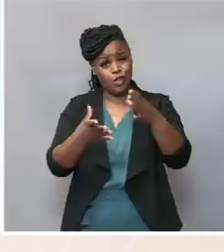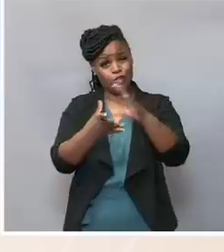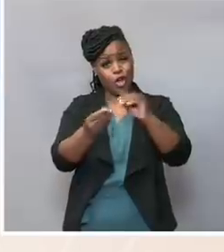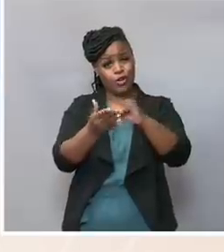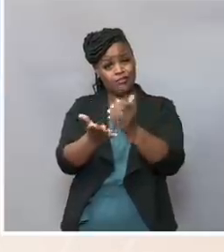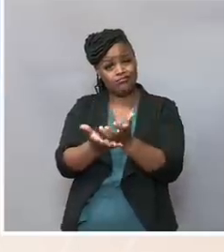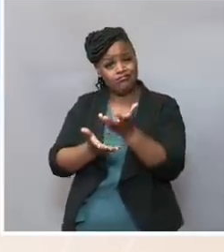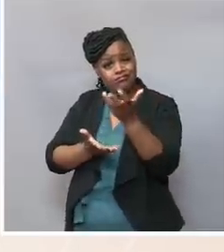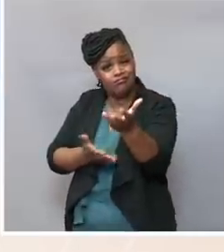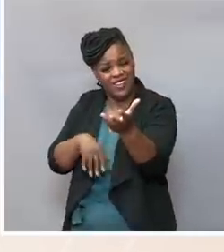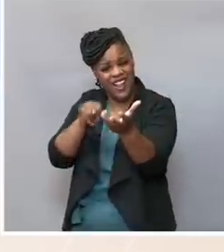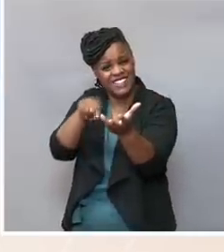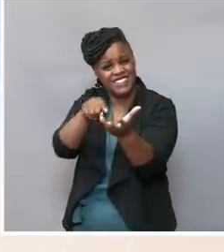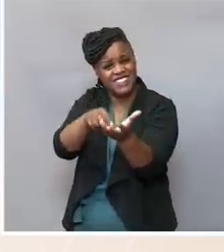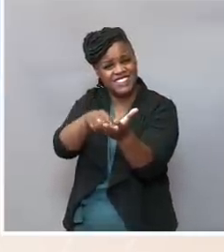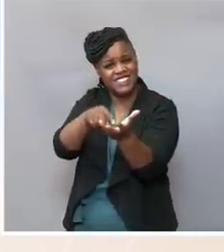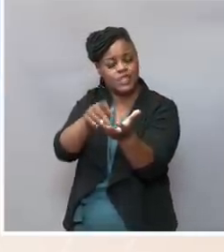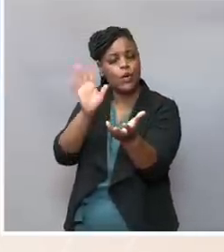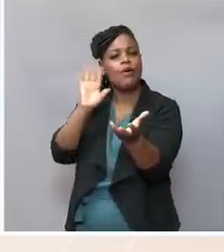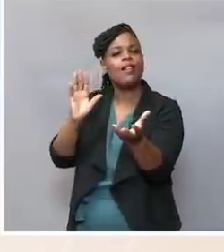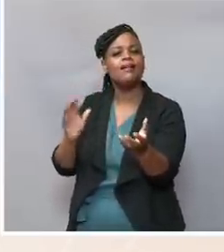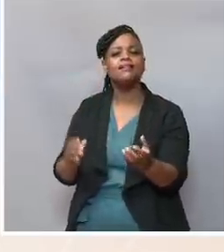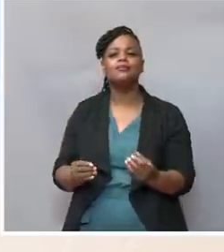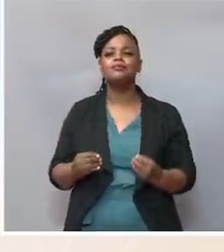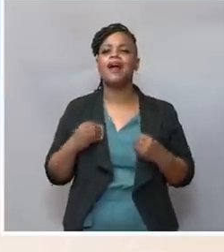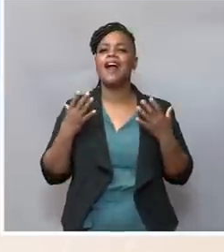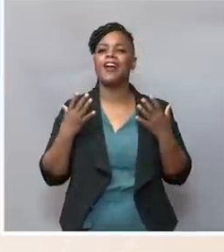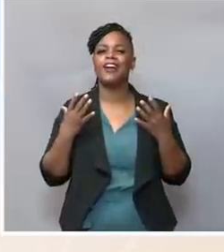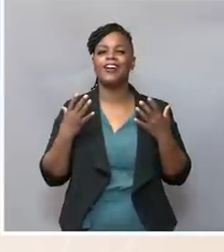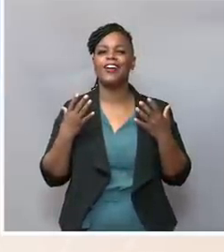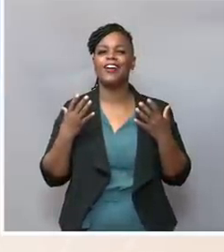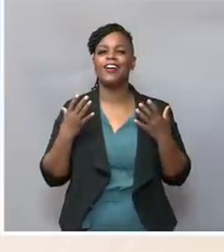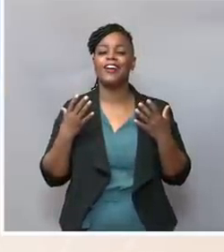as we continue the long journey towards justice for all of us.